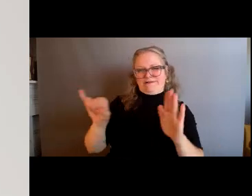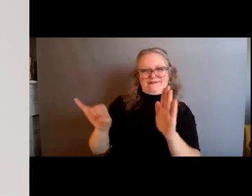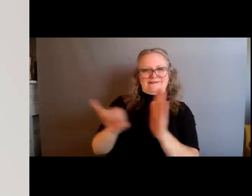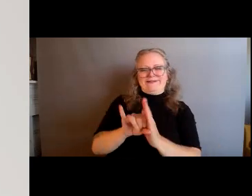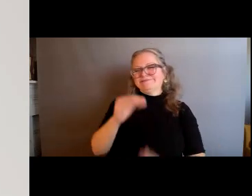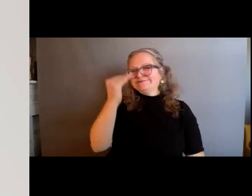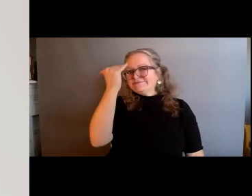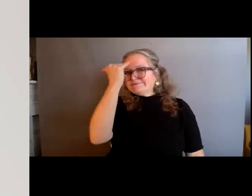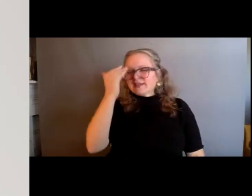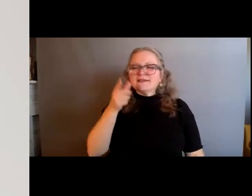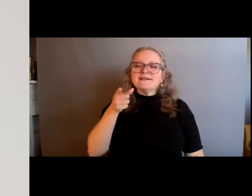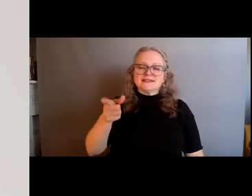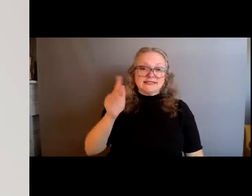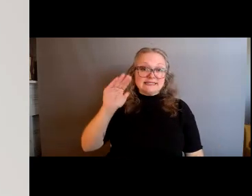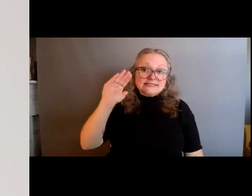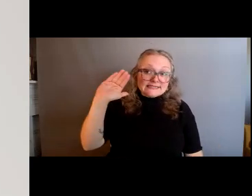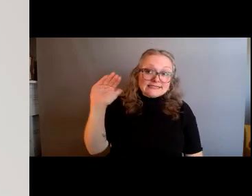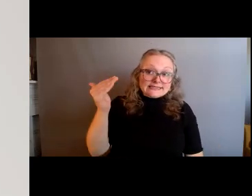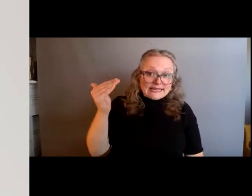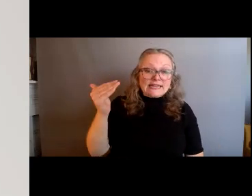something that's got normal. It's checking middle ear.